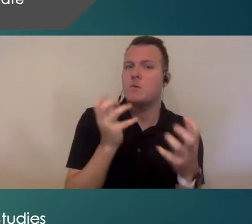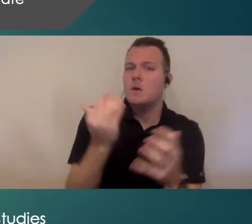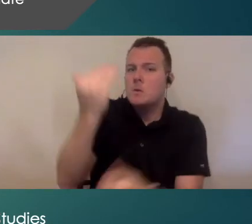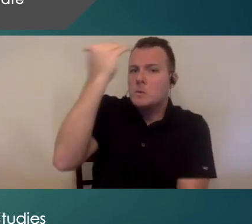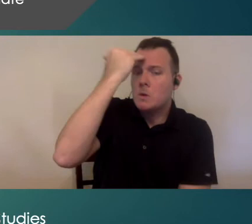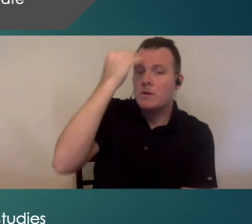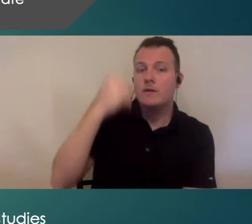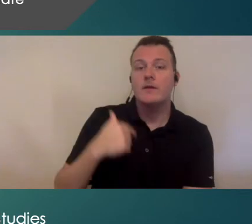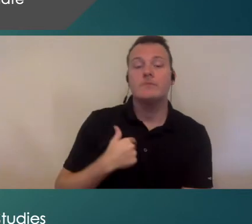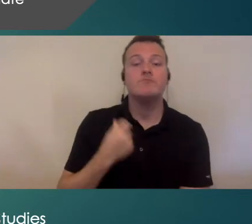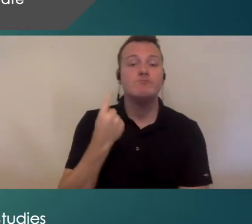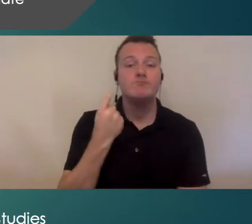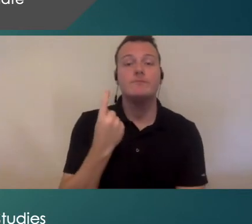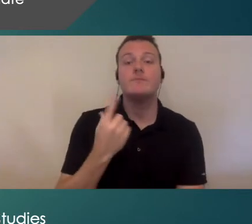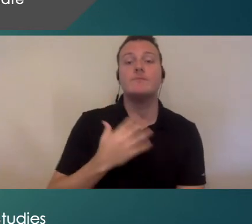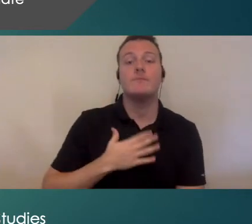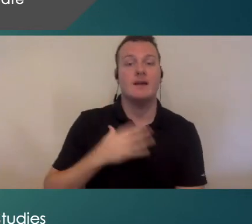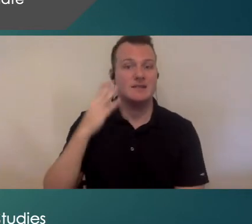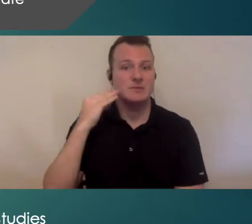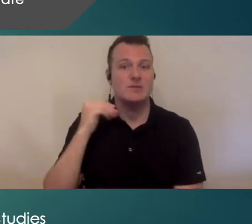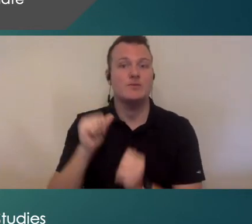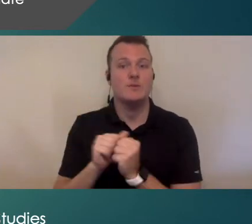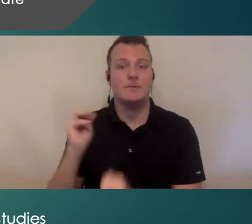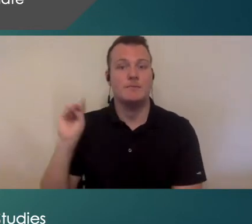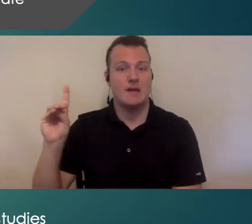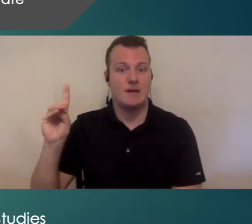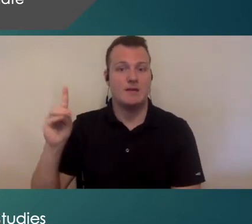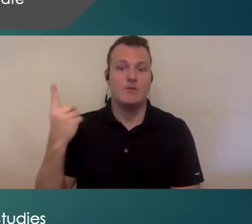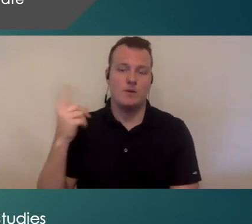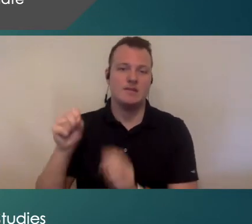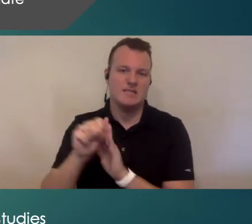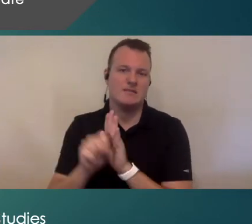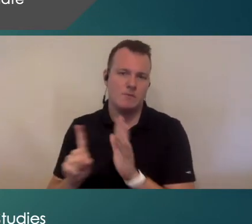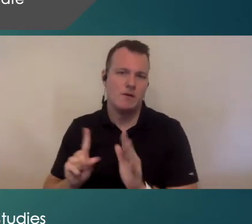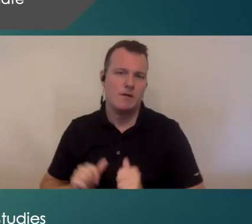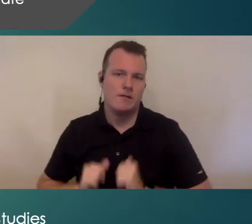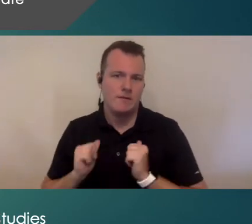found there's one practice in the state of Maryland where I currently am, and she